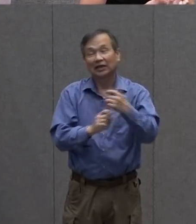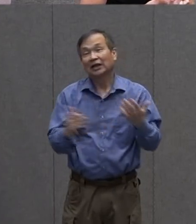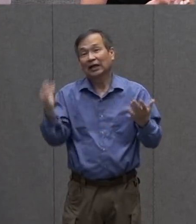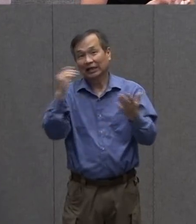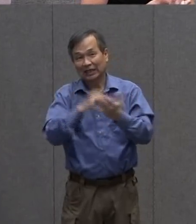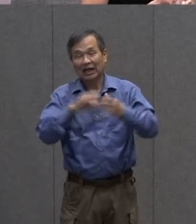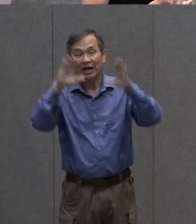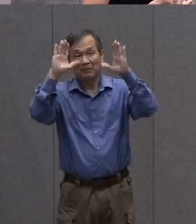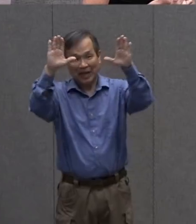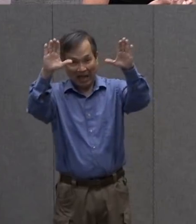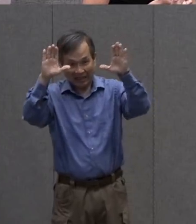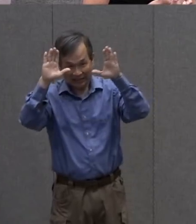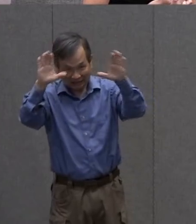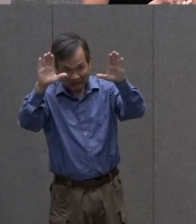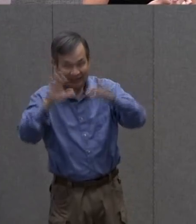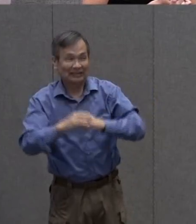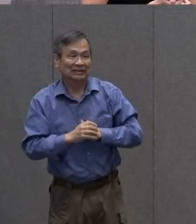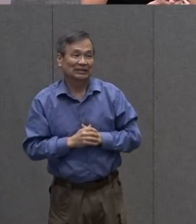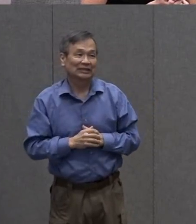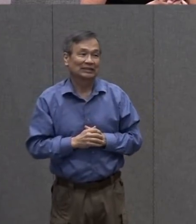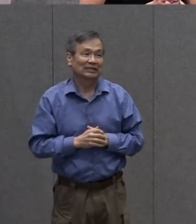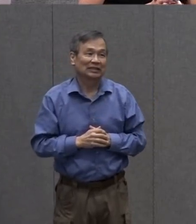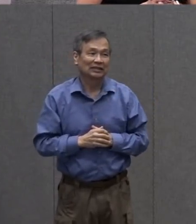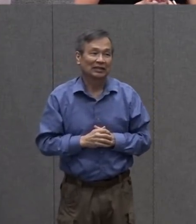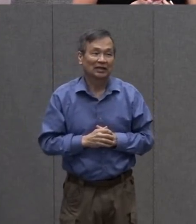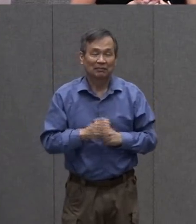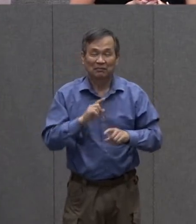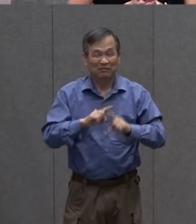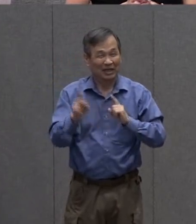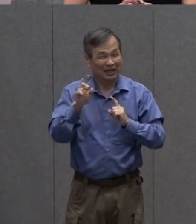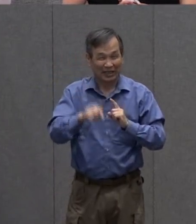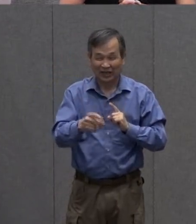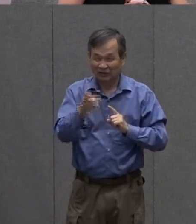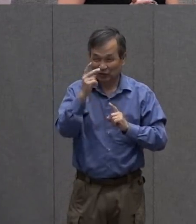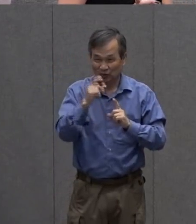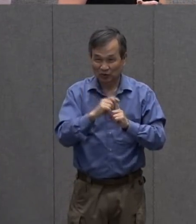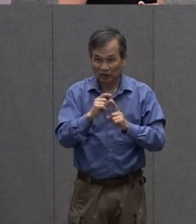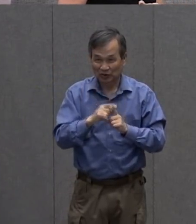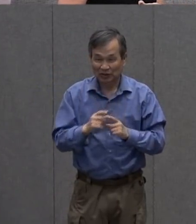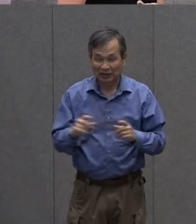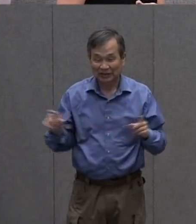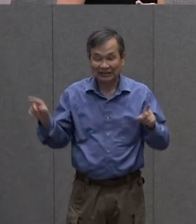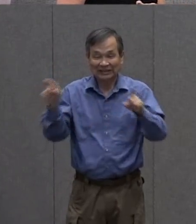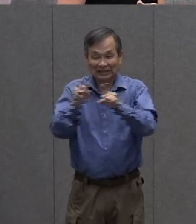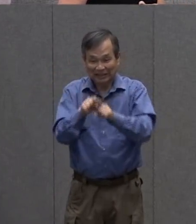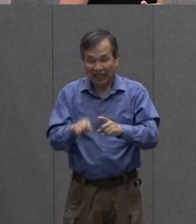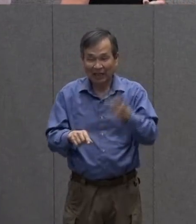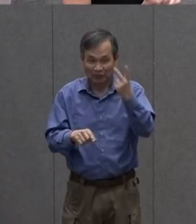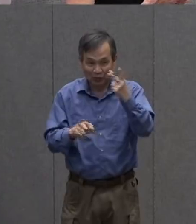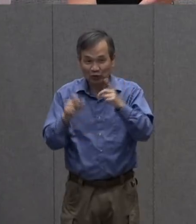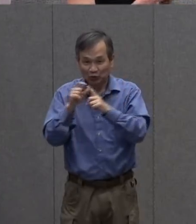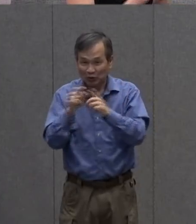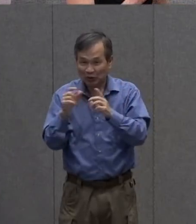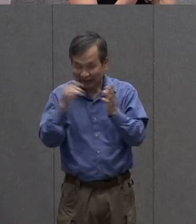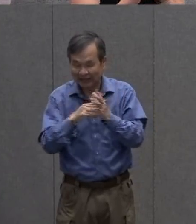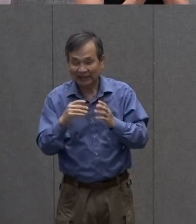Which means, I have to make a sentence with those two words also. Ooh.